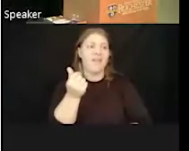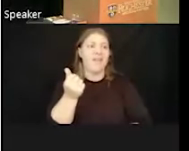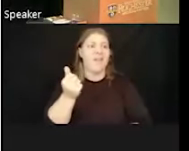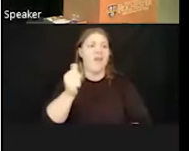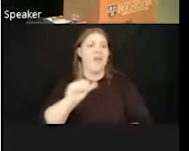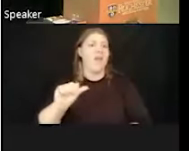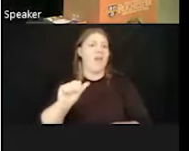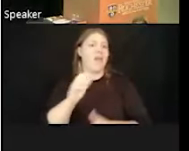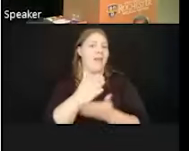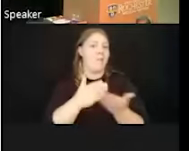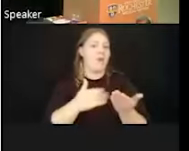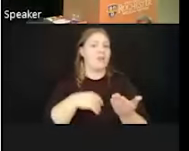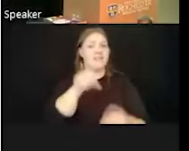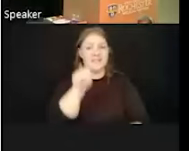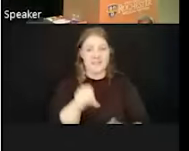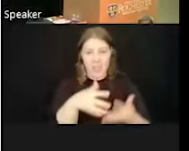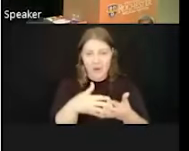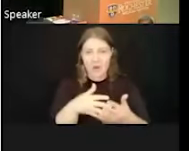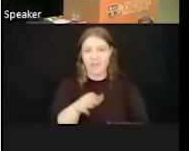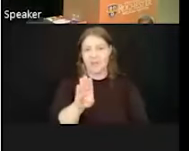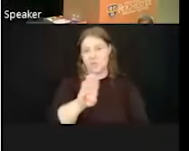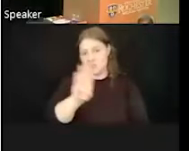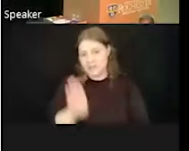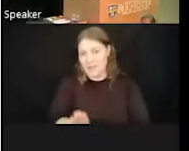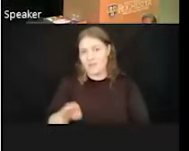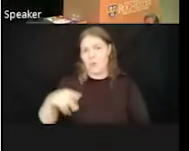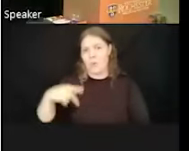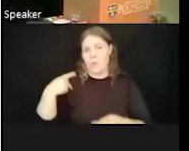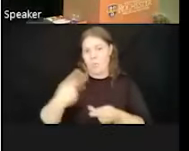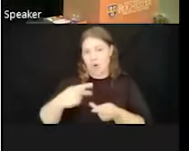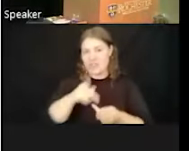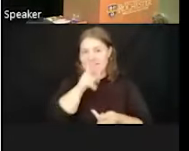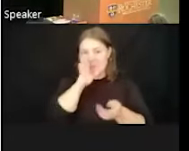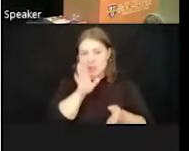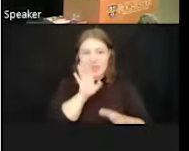Brazilians or Portuguese speakers part of this report well well yes this is language